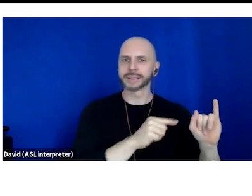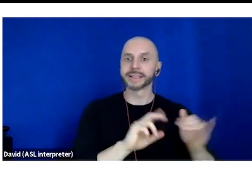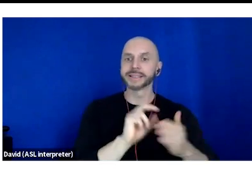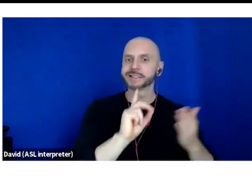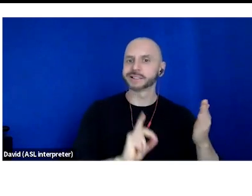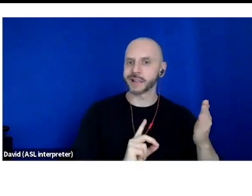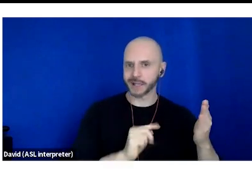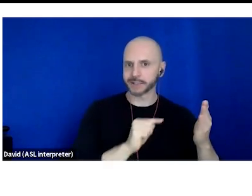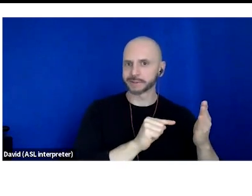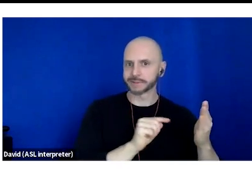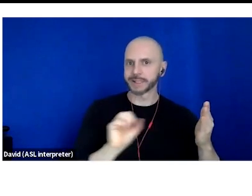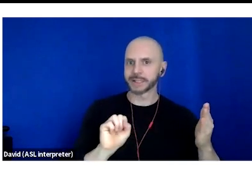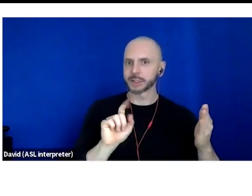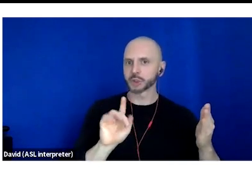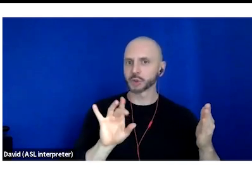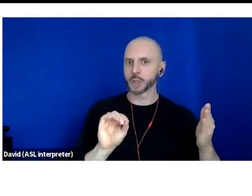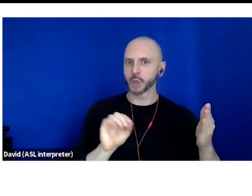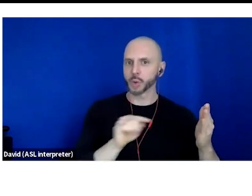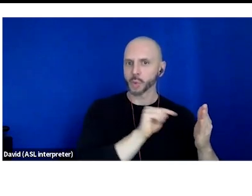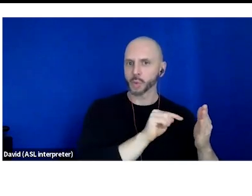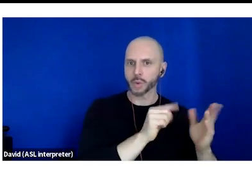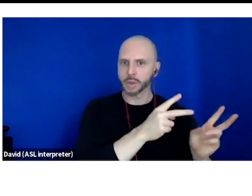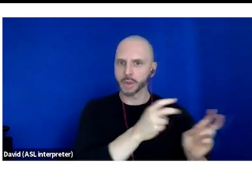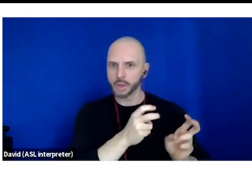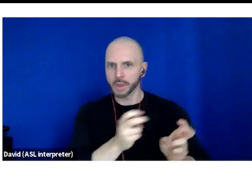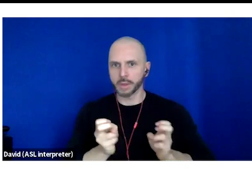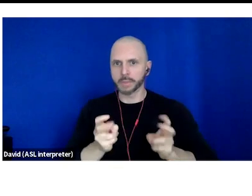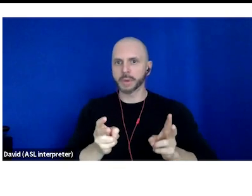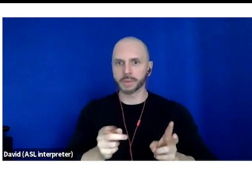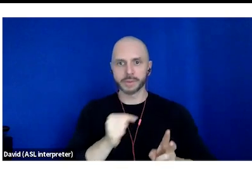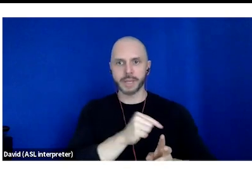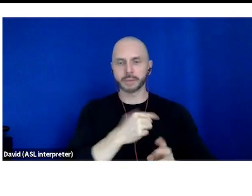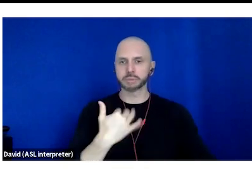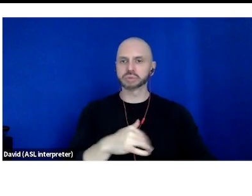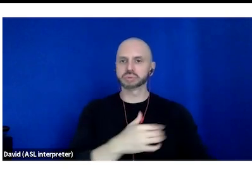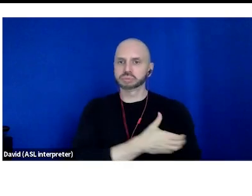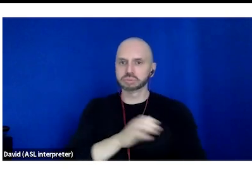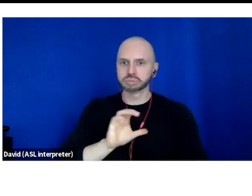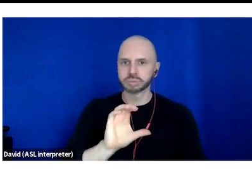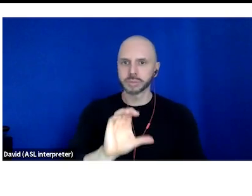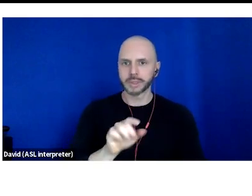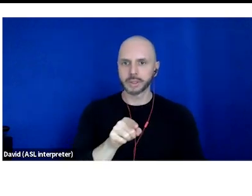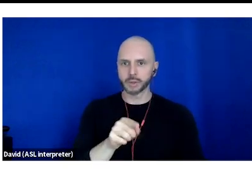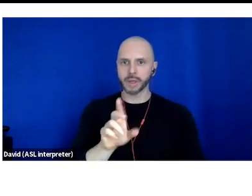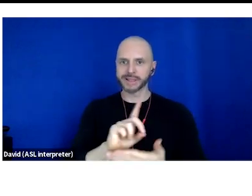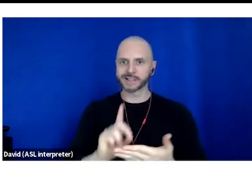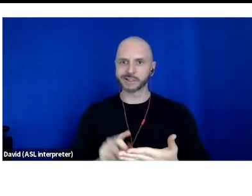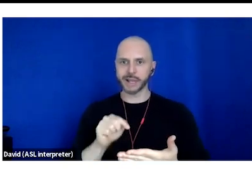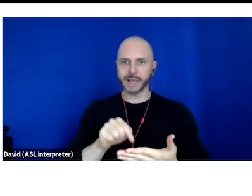revolutionary because it empowers book creators with advanced design capabilities but it allows